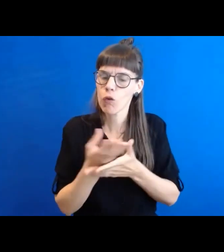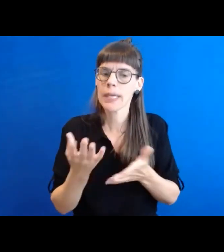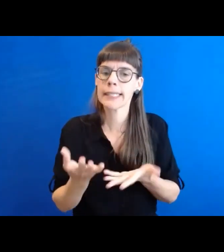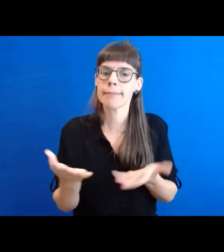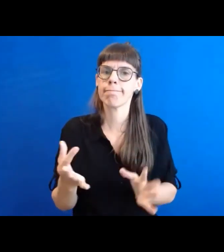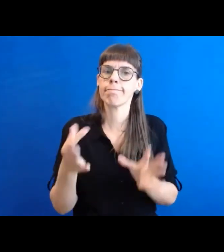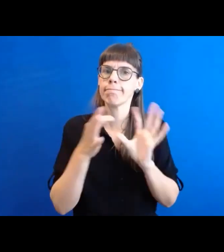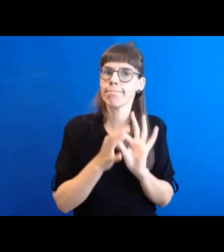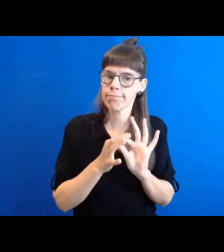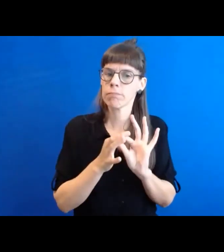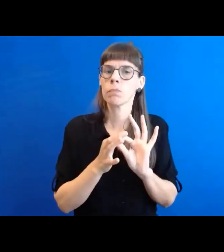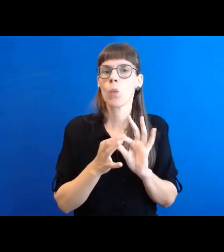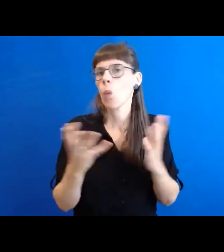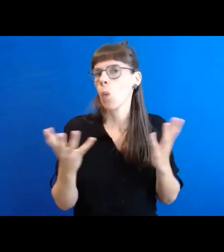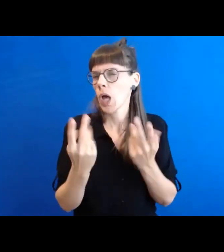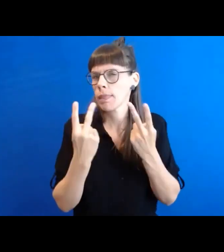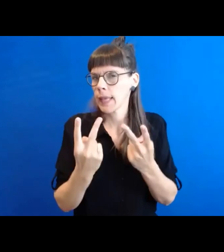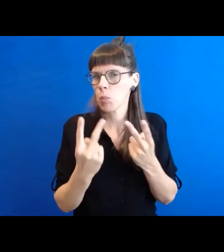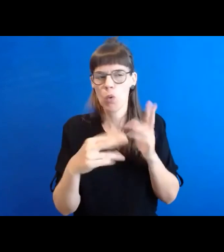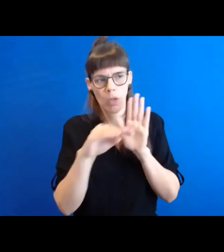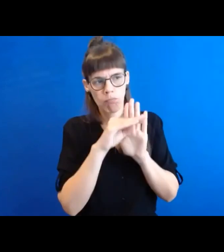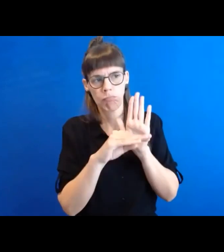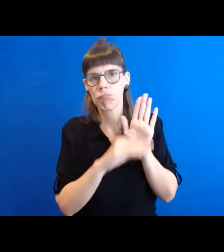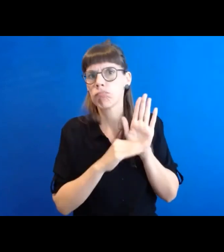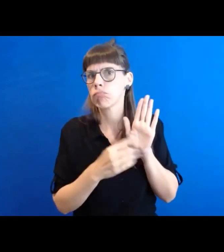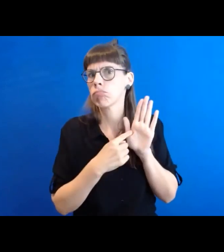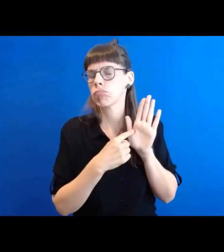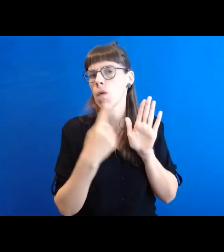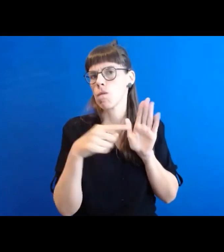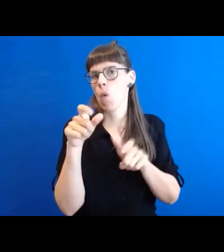some material which follows